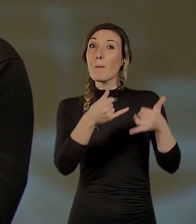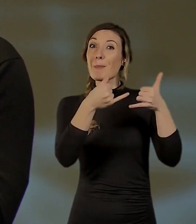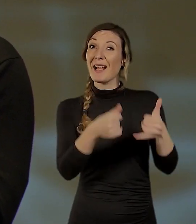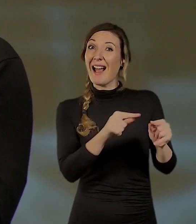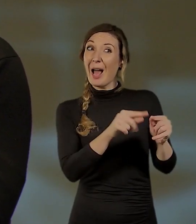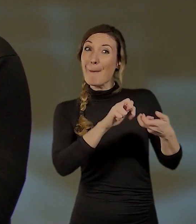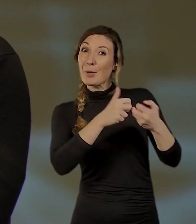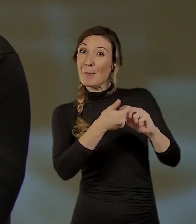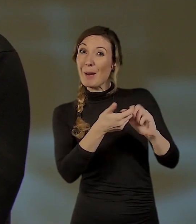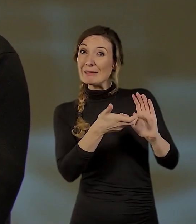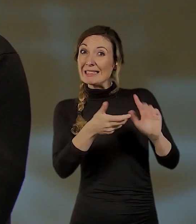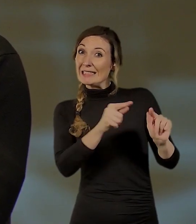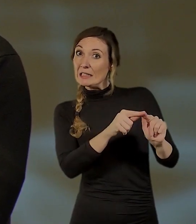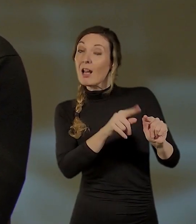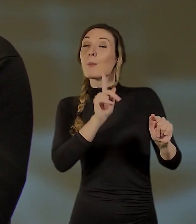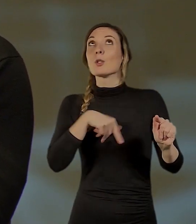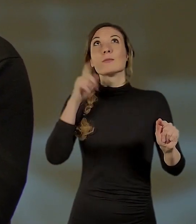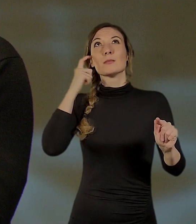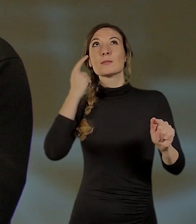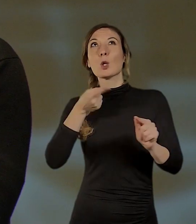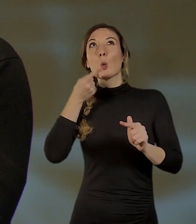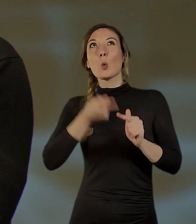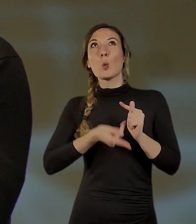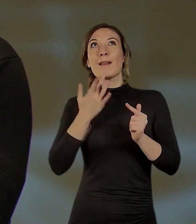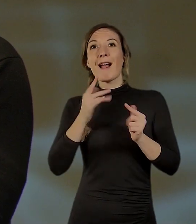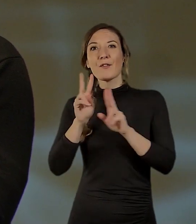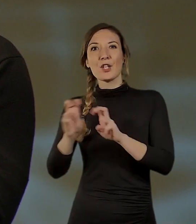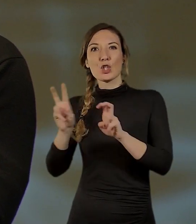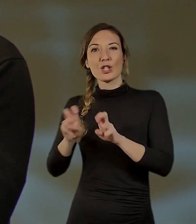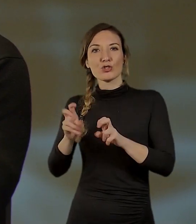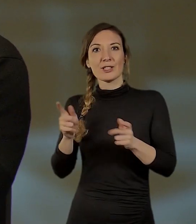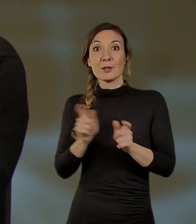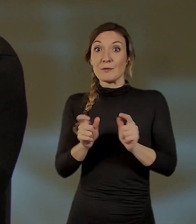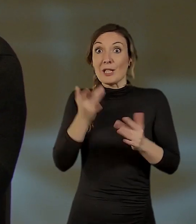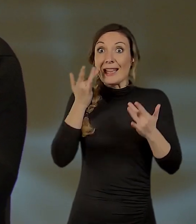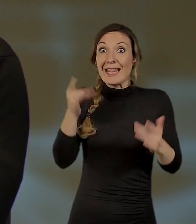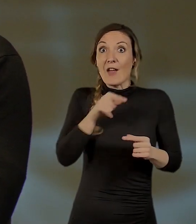Which meant under. In the end, I've also told the deputy mayor,